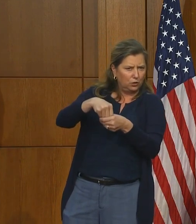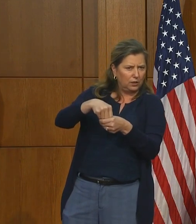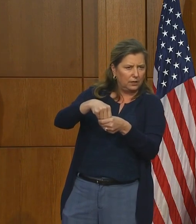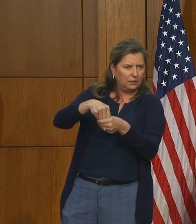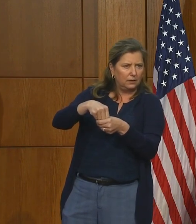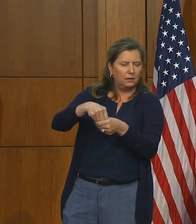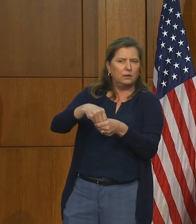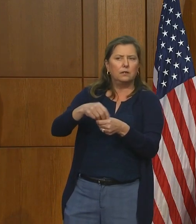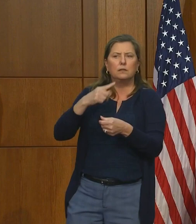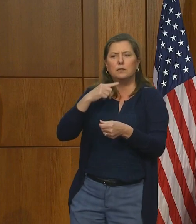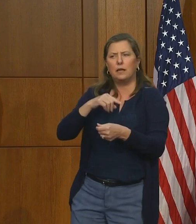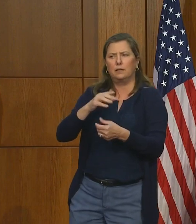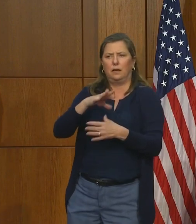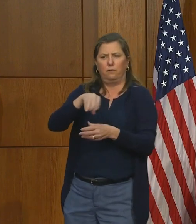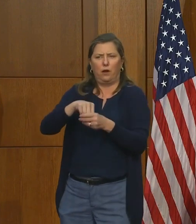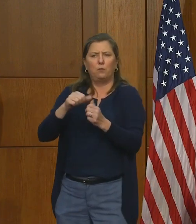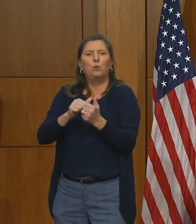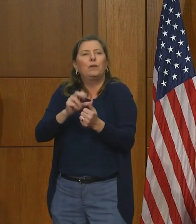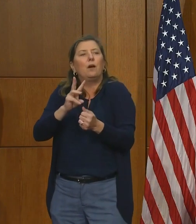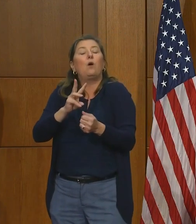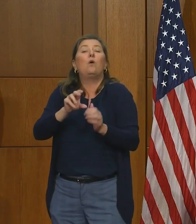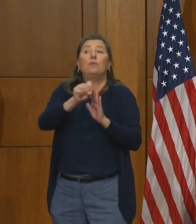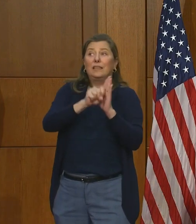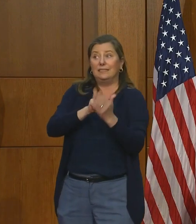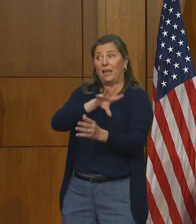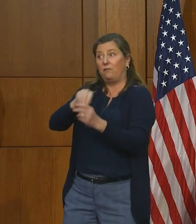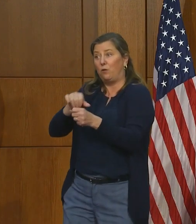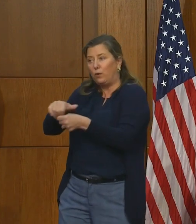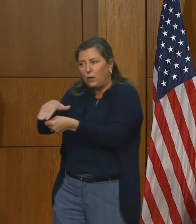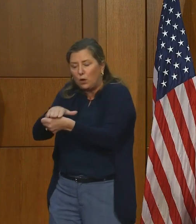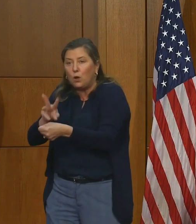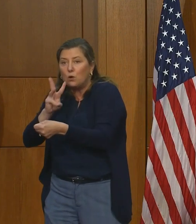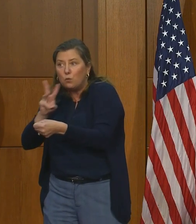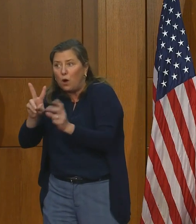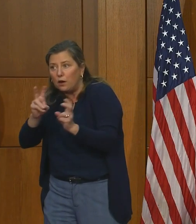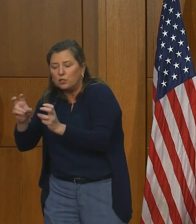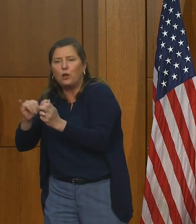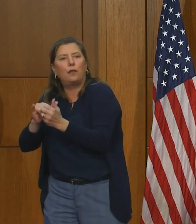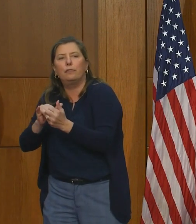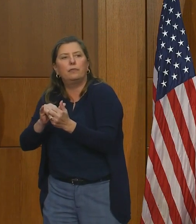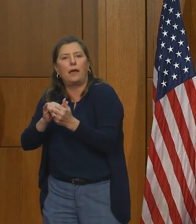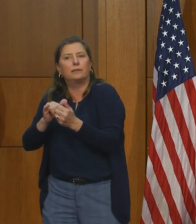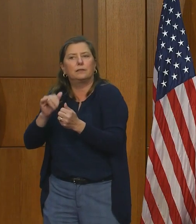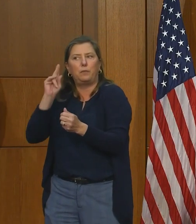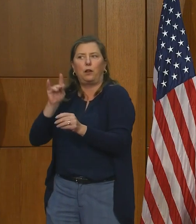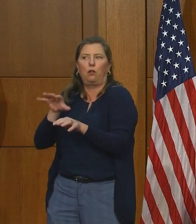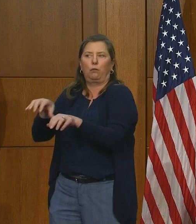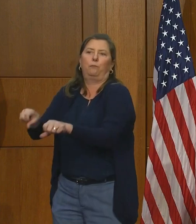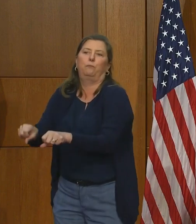TO WITHDRAW THE WATER SERVICE.